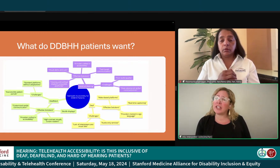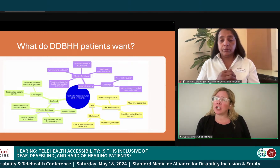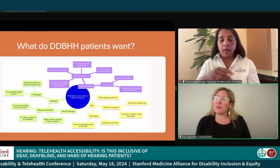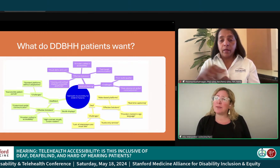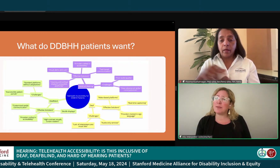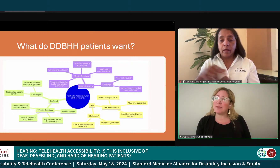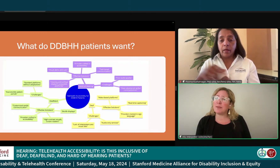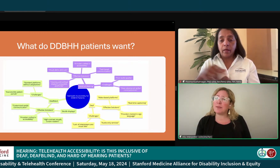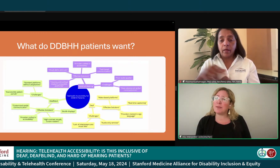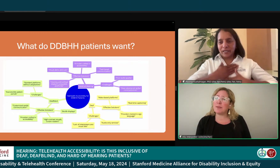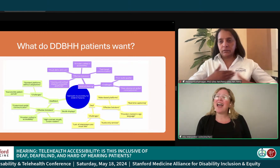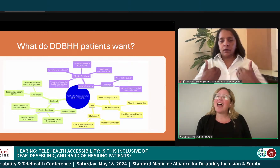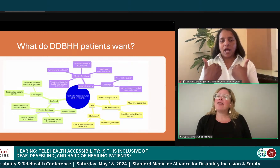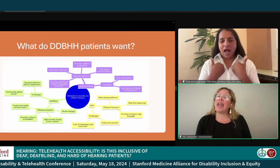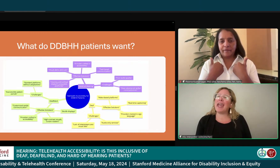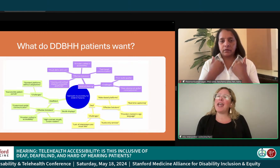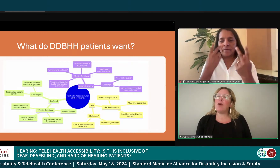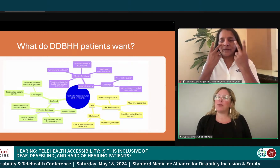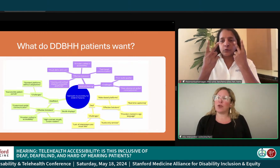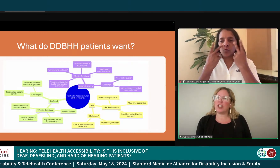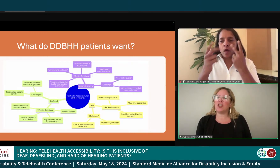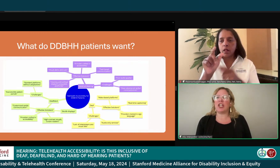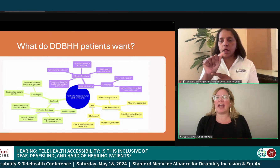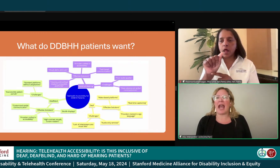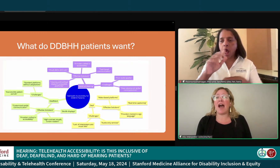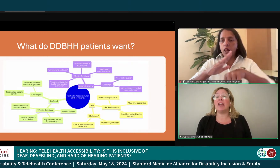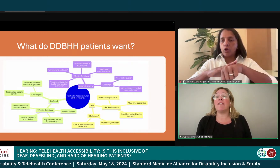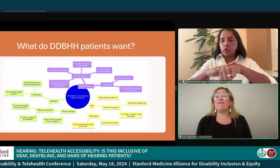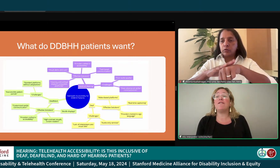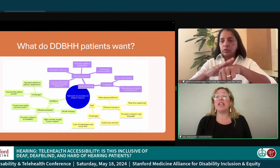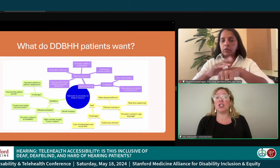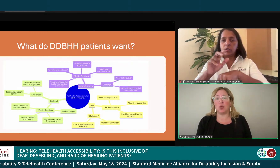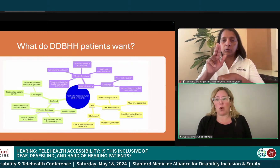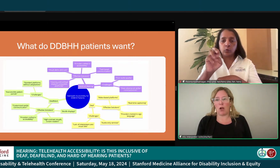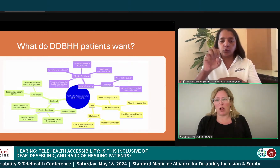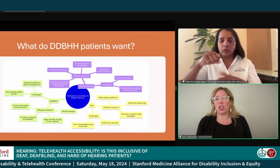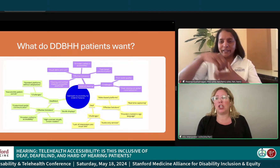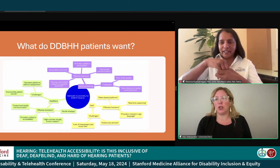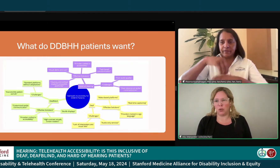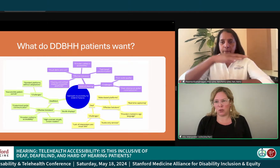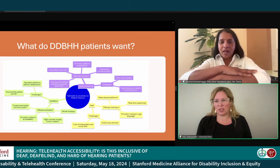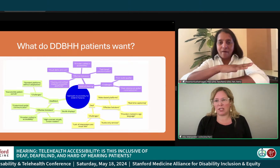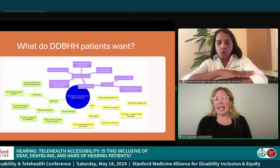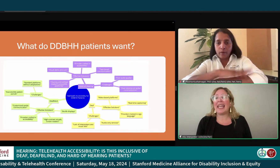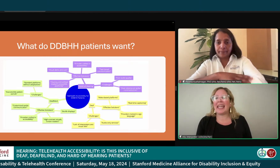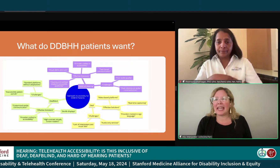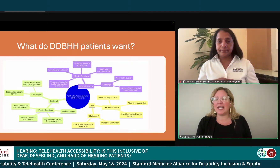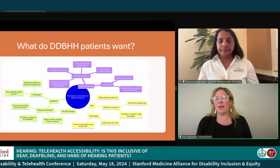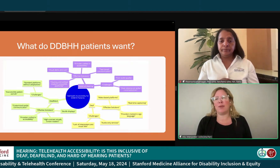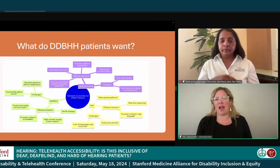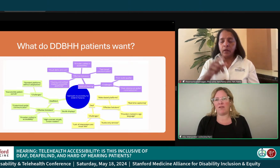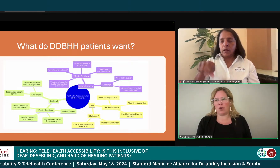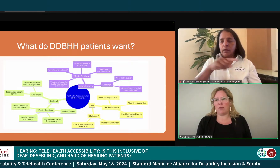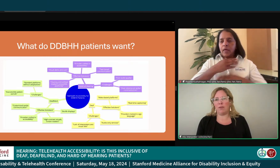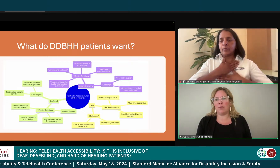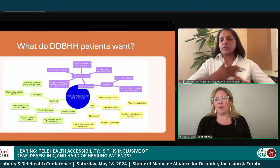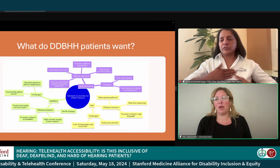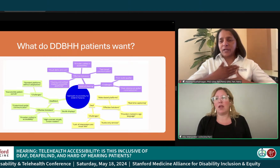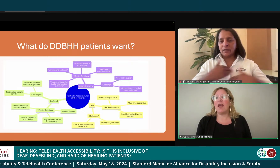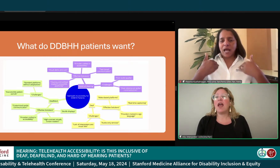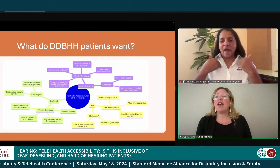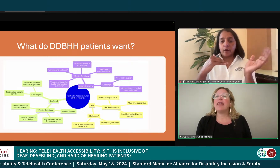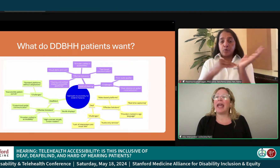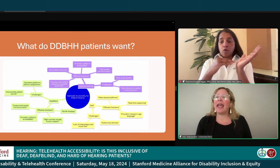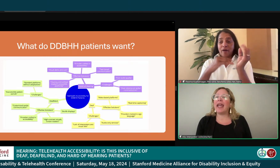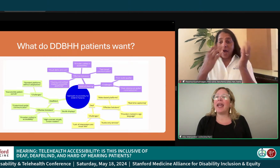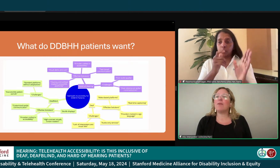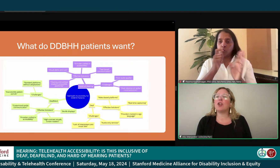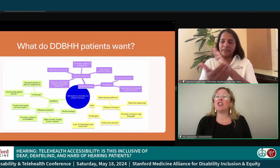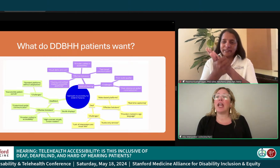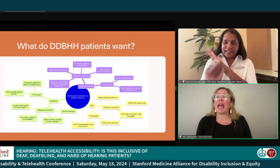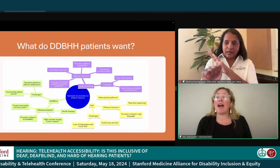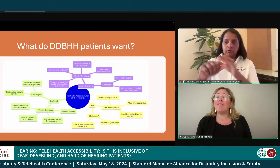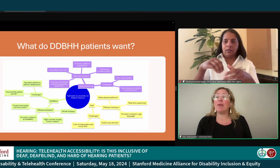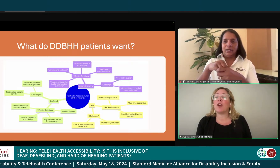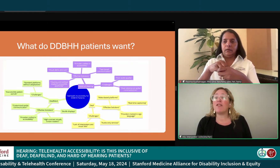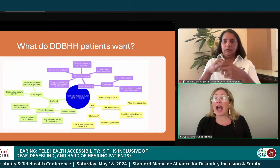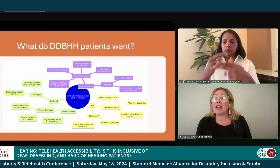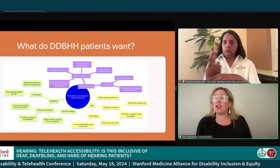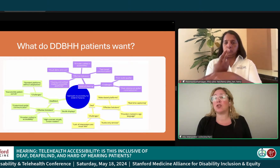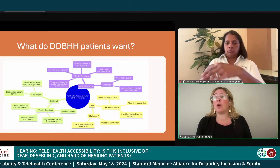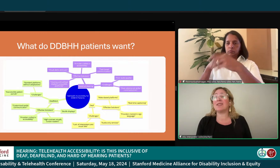Hearing, they appreciate having visual cues in the platform. They appreciate having providers who are